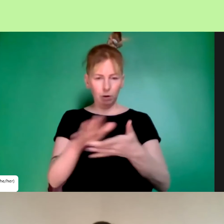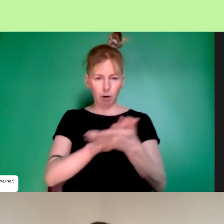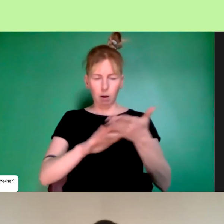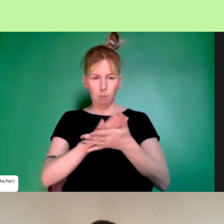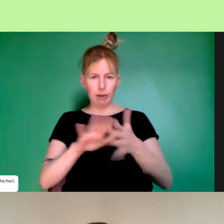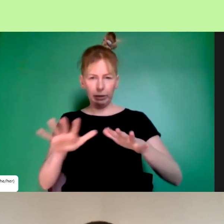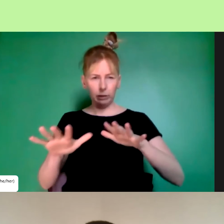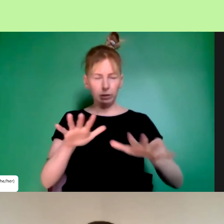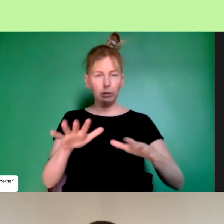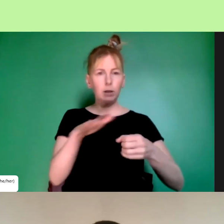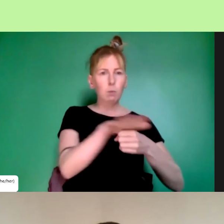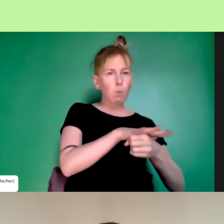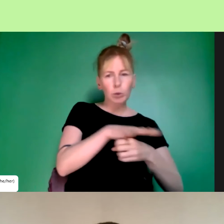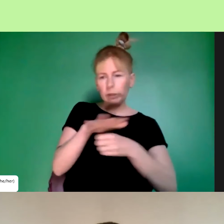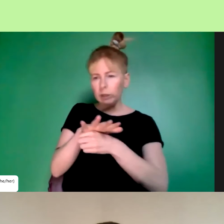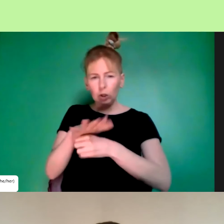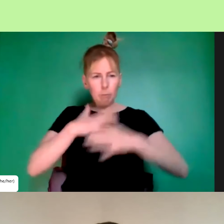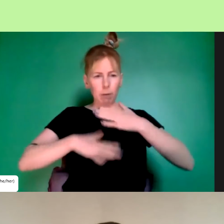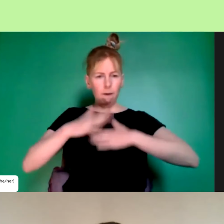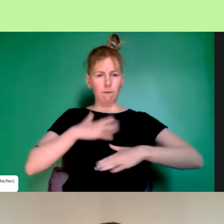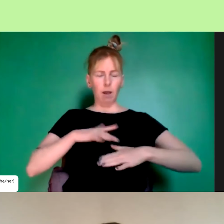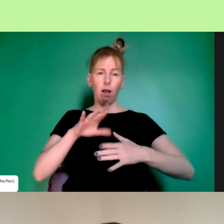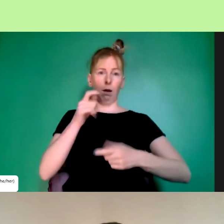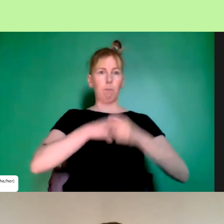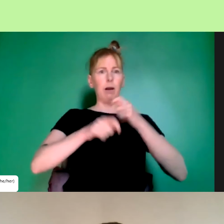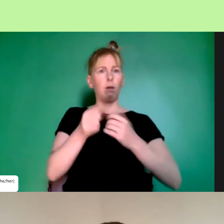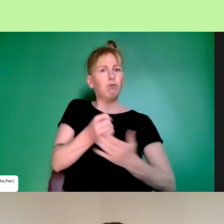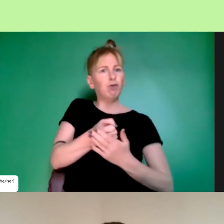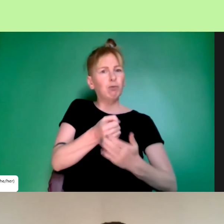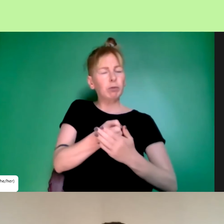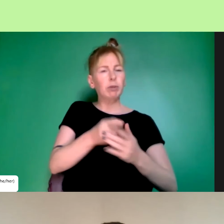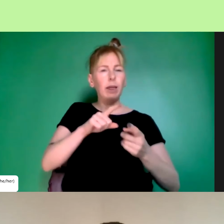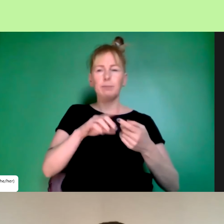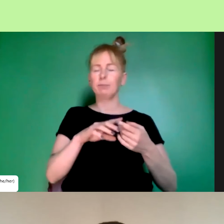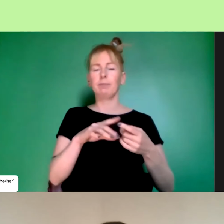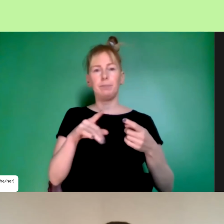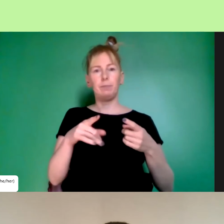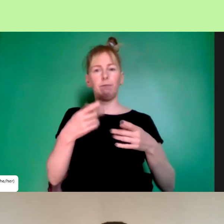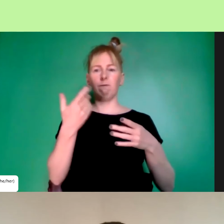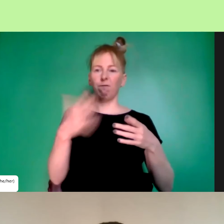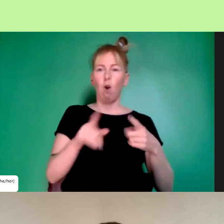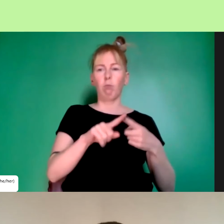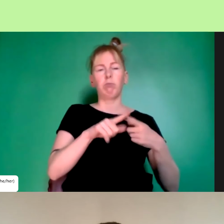restrictive, from language to, I guess, the way institutions are functioning and also this